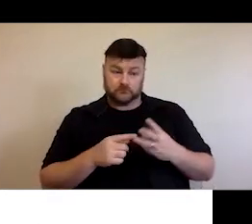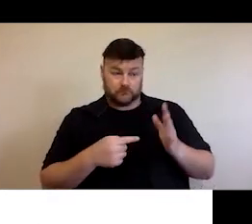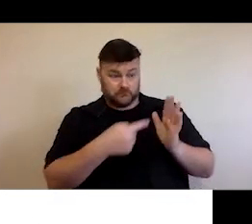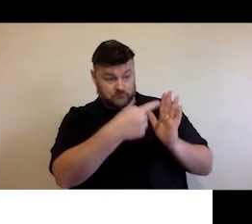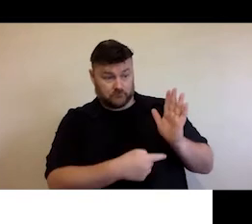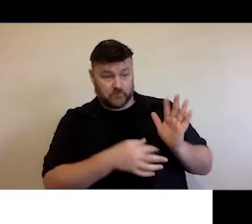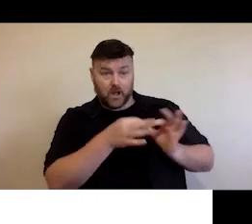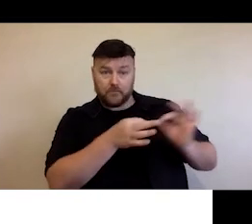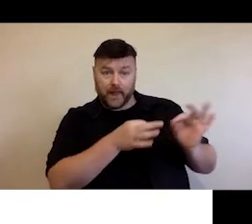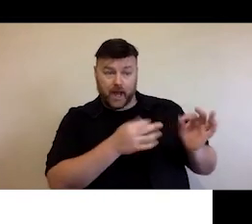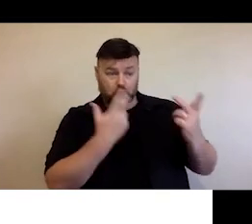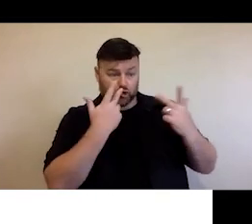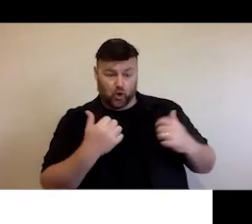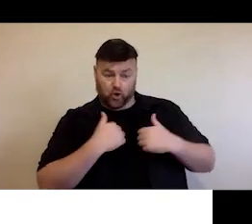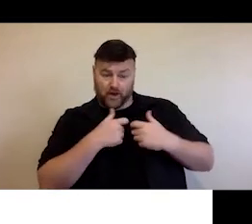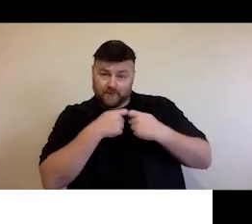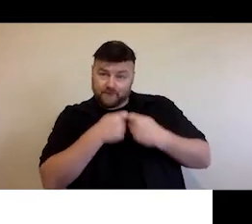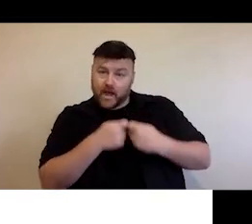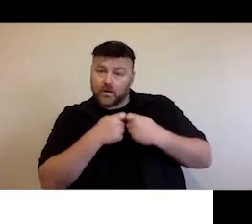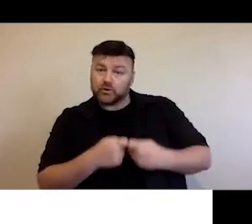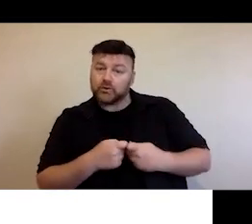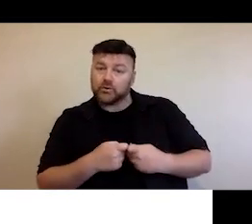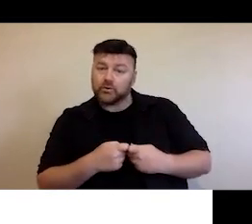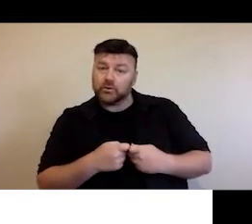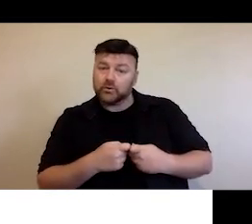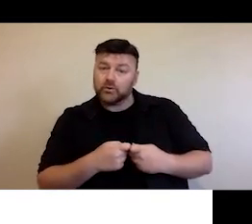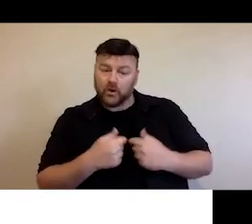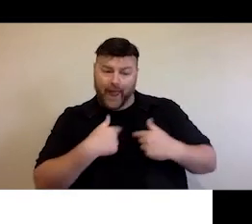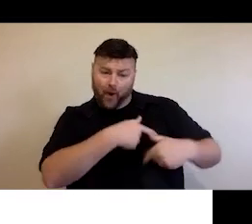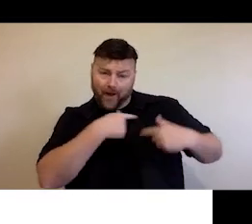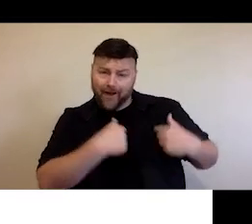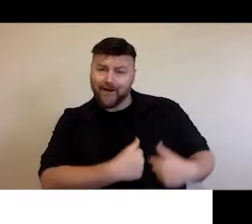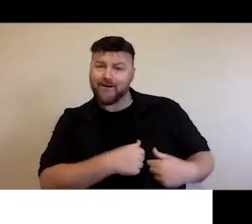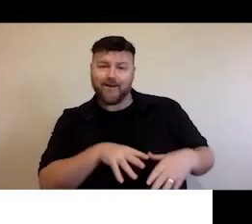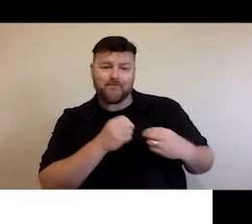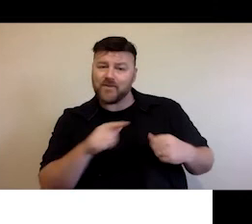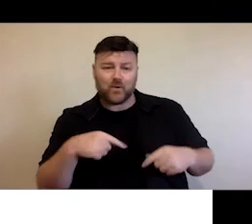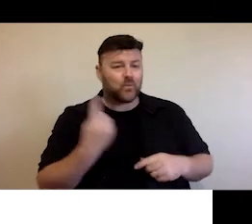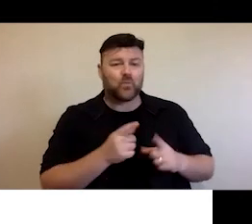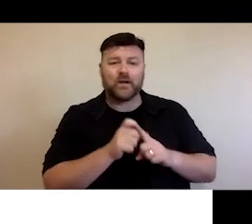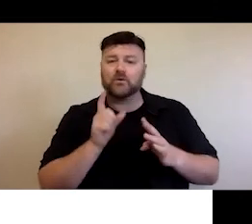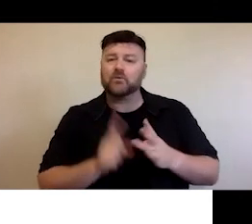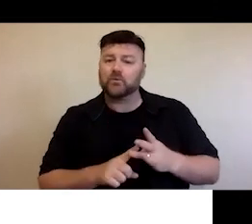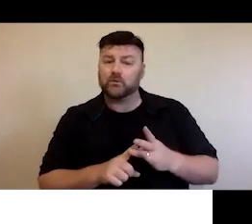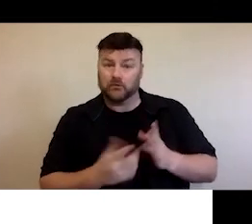Are we really showcasing our heart and soul, who we are and what we do, and how we create value for community?